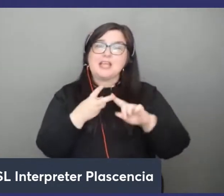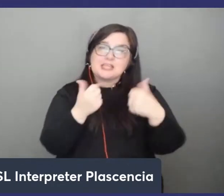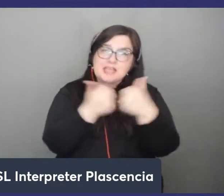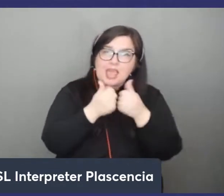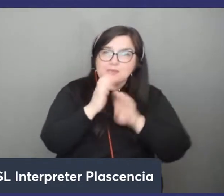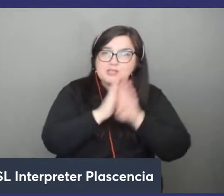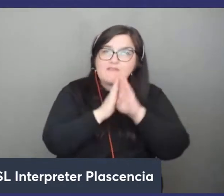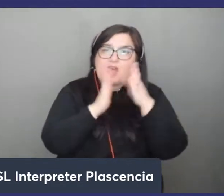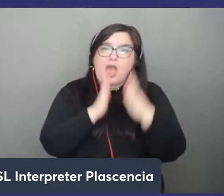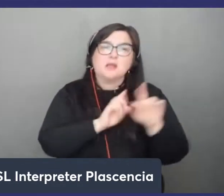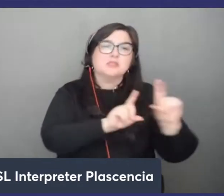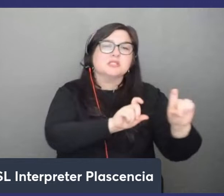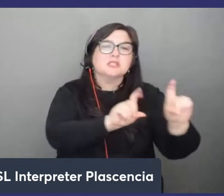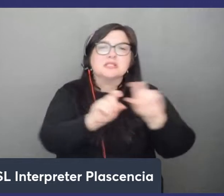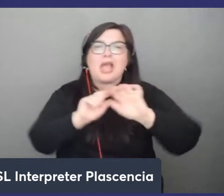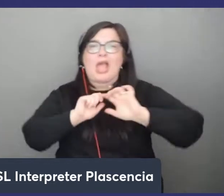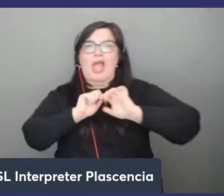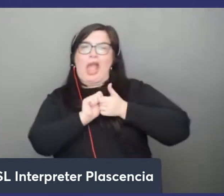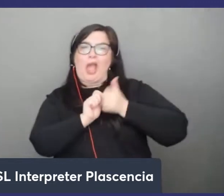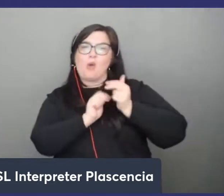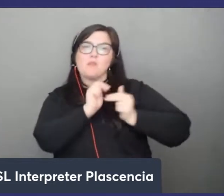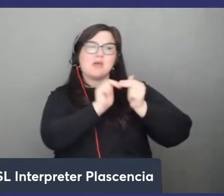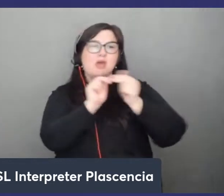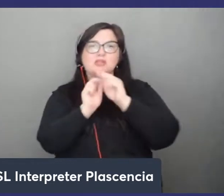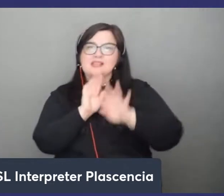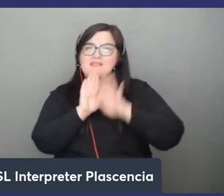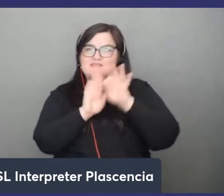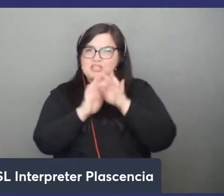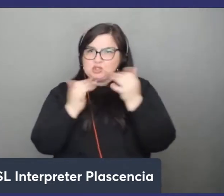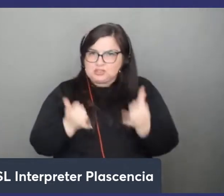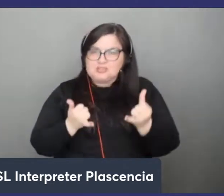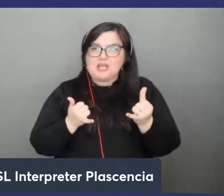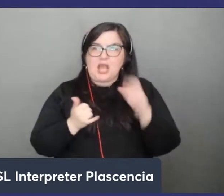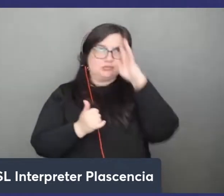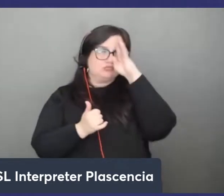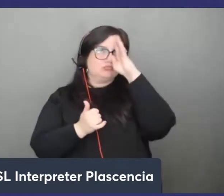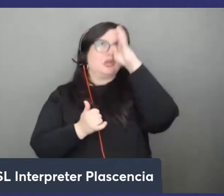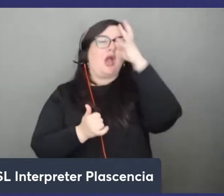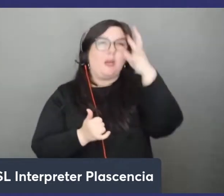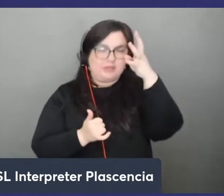are they building these features right now, and then coming up with a gold standard that lets us kind